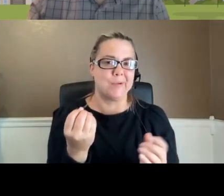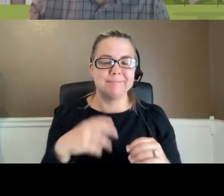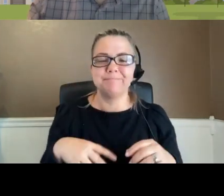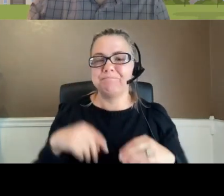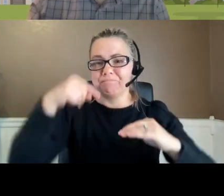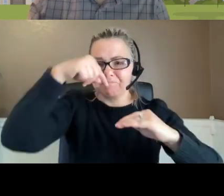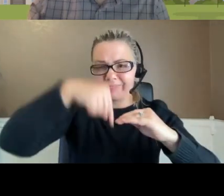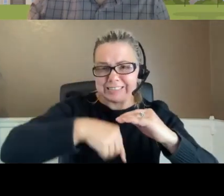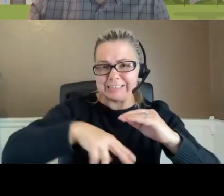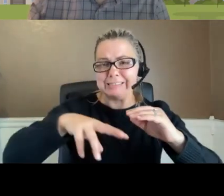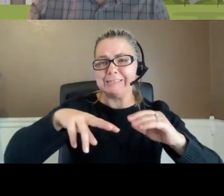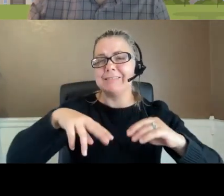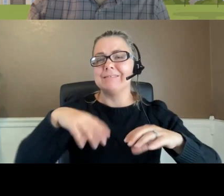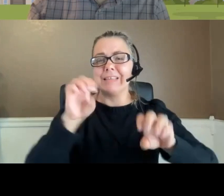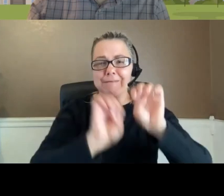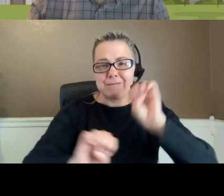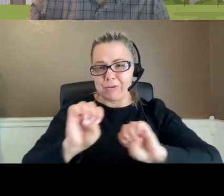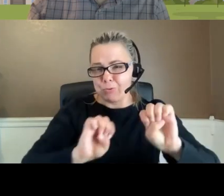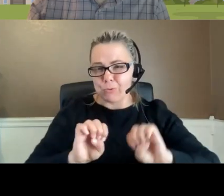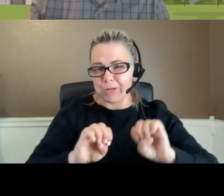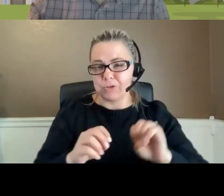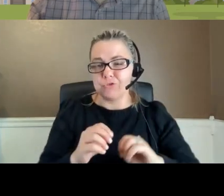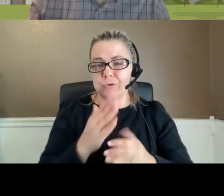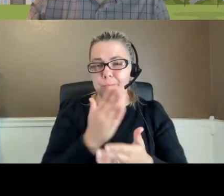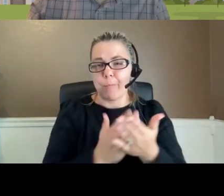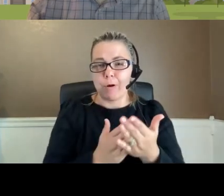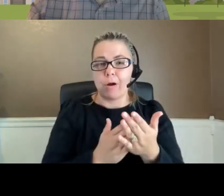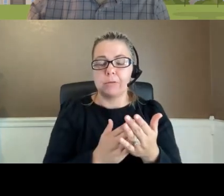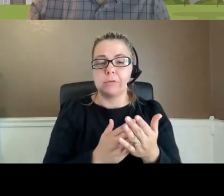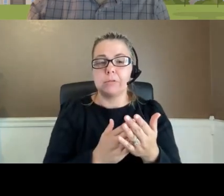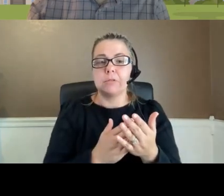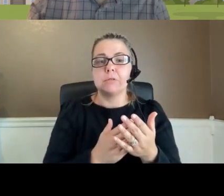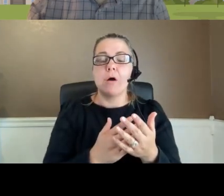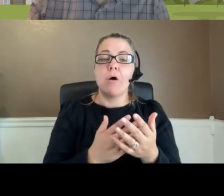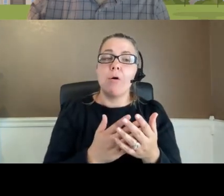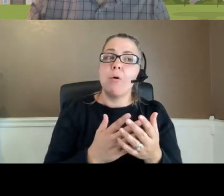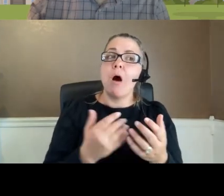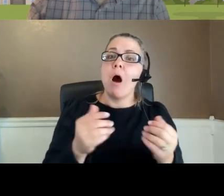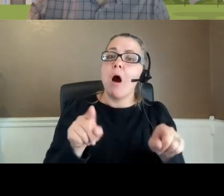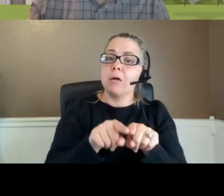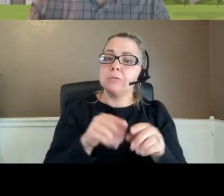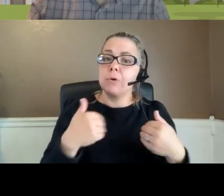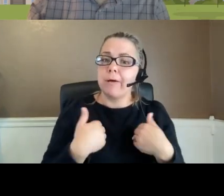And even within this evaluation piece, there are maybe some sub components that we might consider.